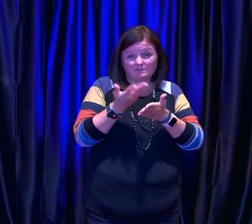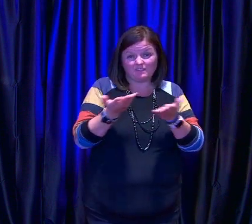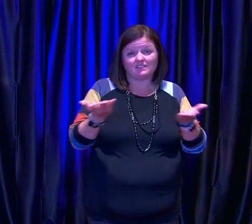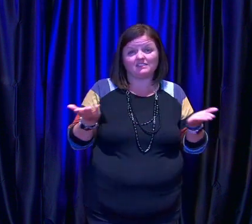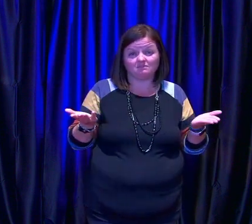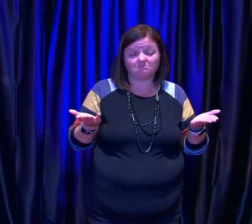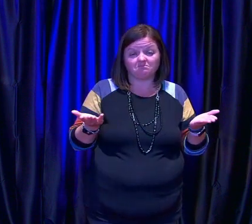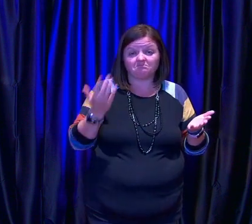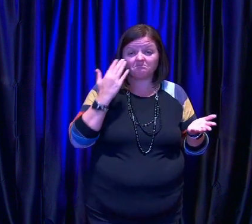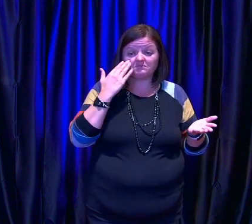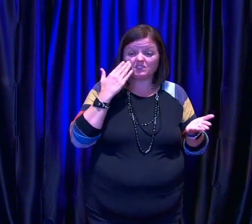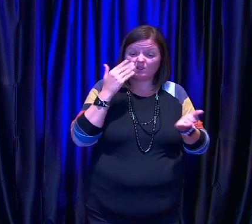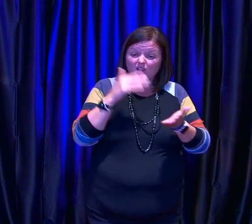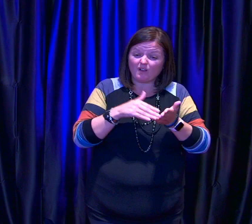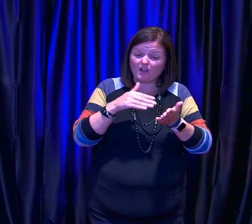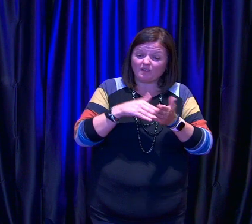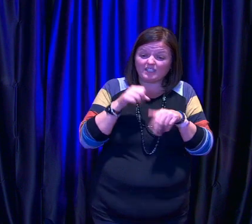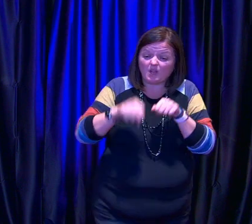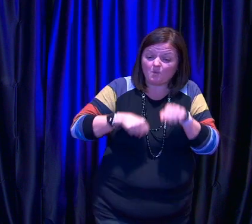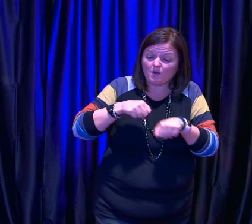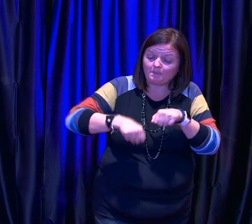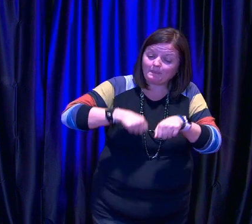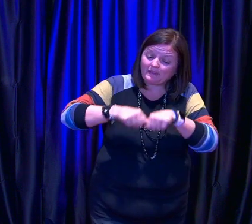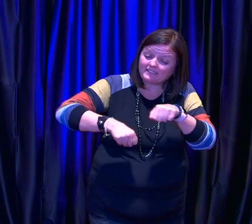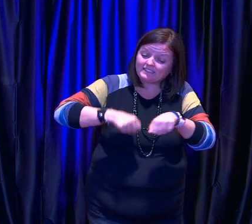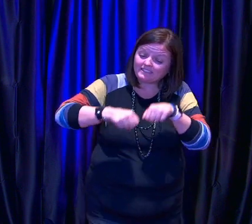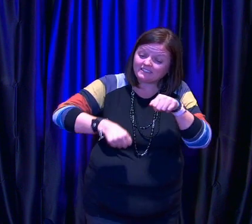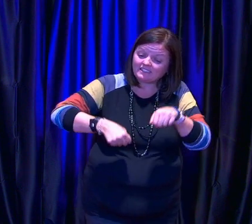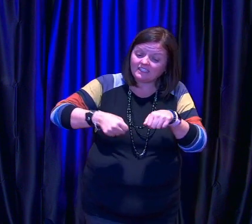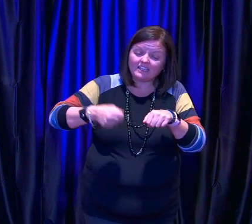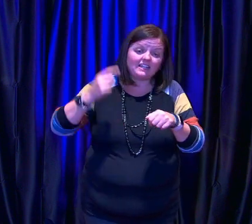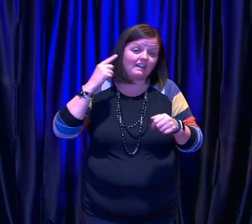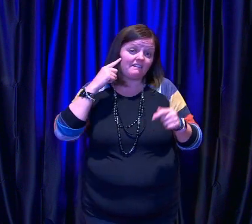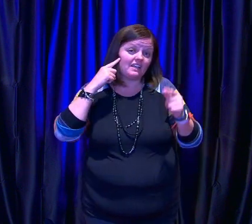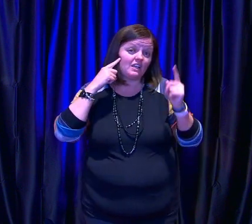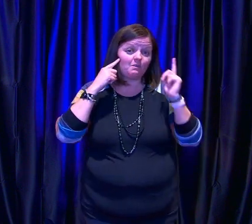you know often i ride my bike and i have ear plugs in